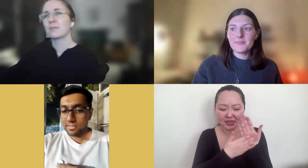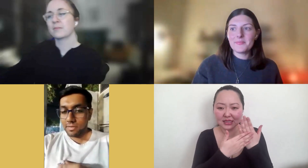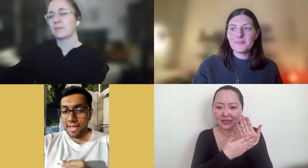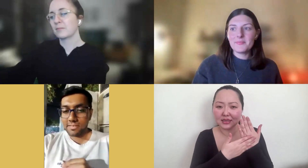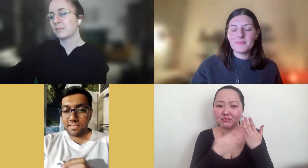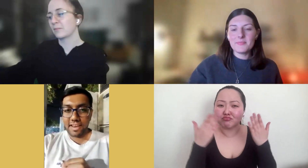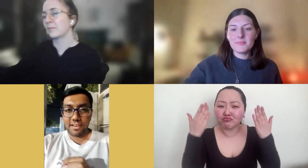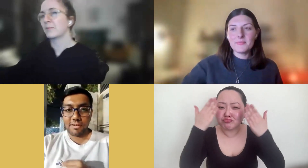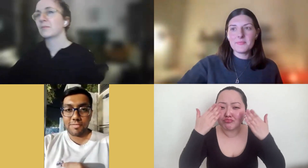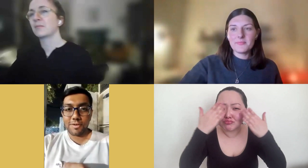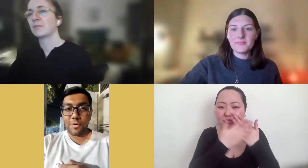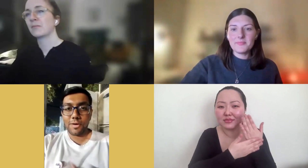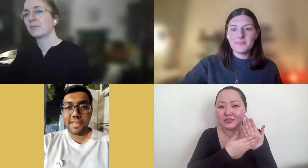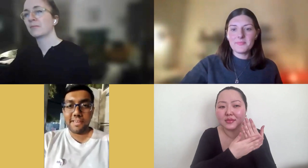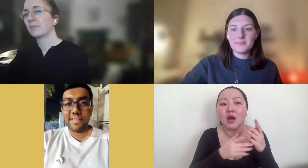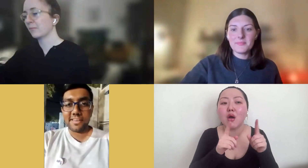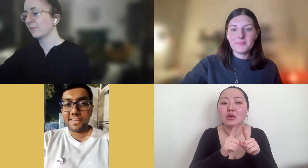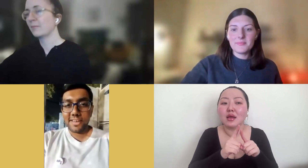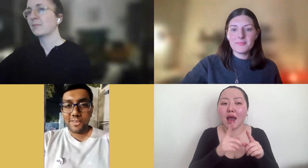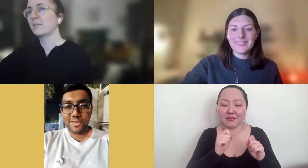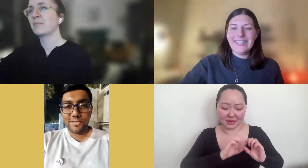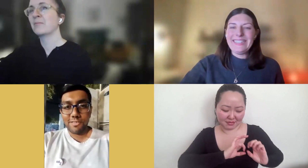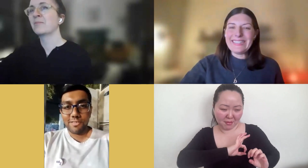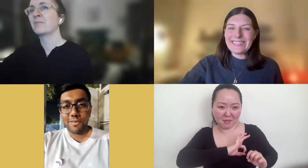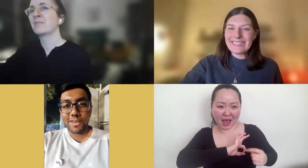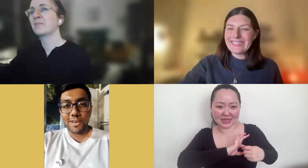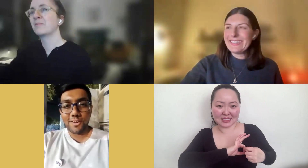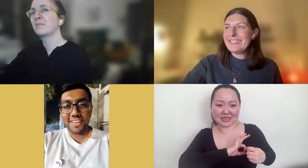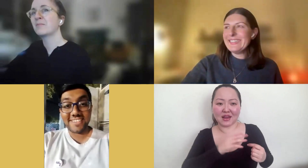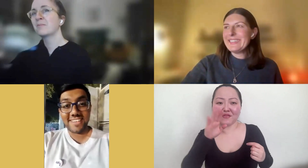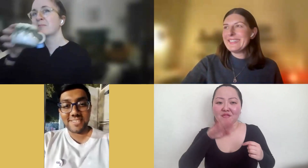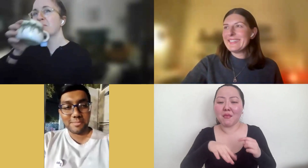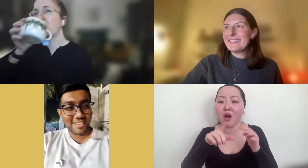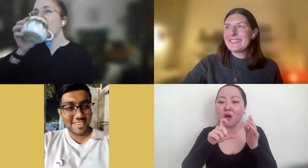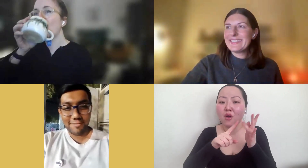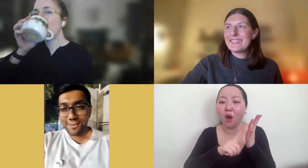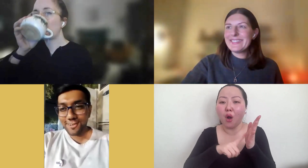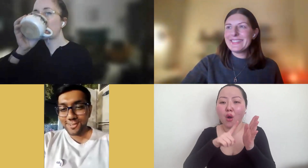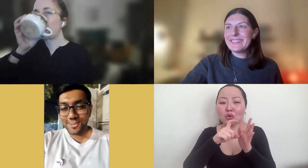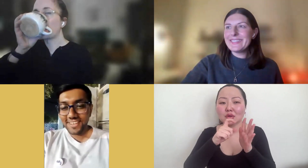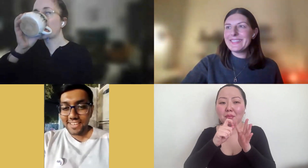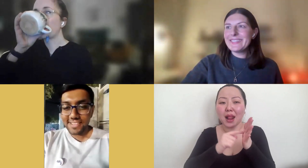a small badge, right out of a Coldplay event, which we were working on the accessibility for.